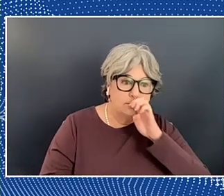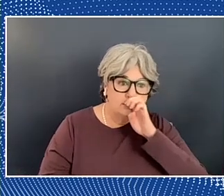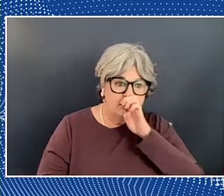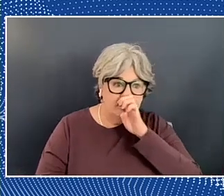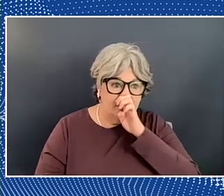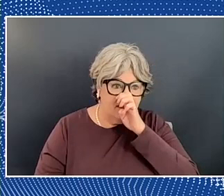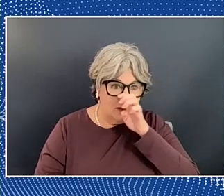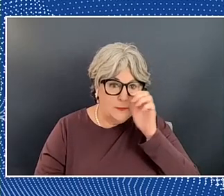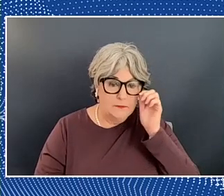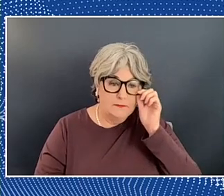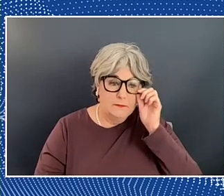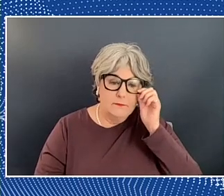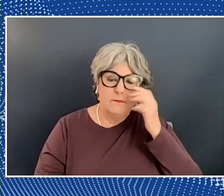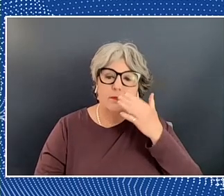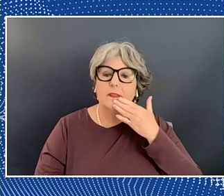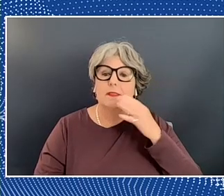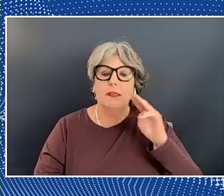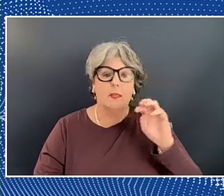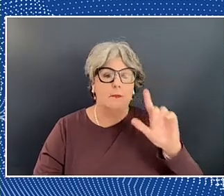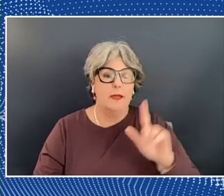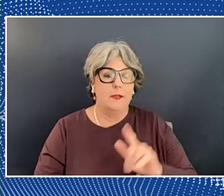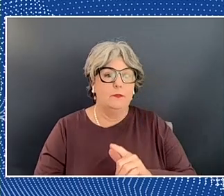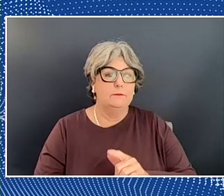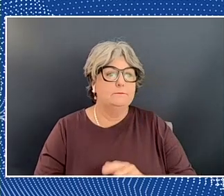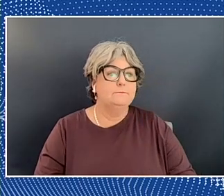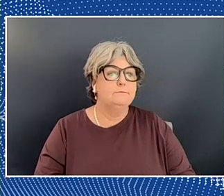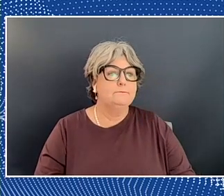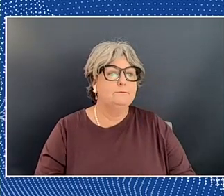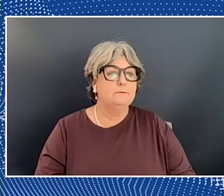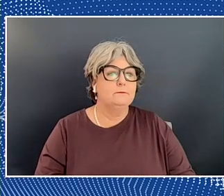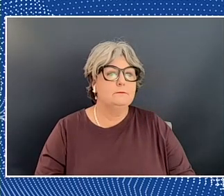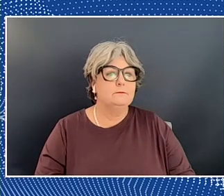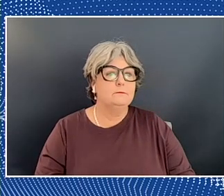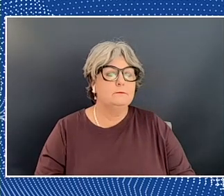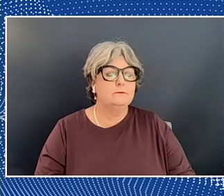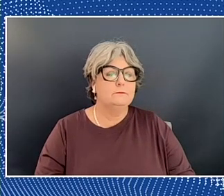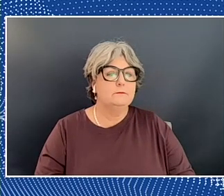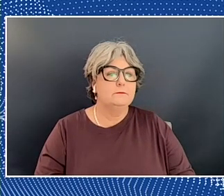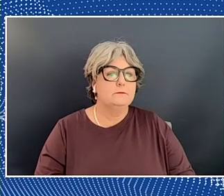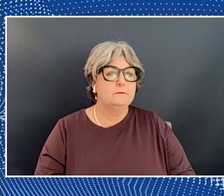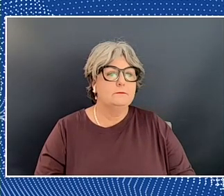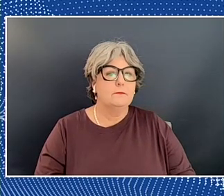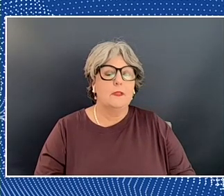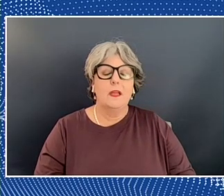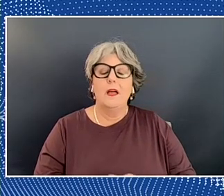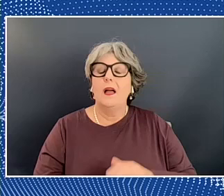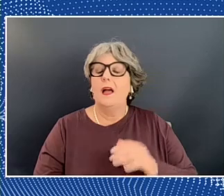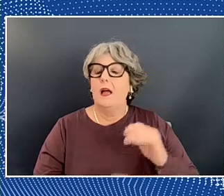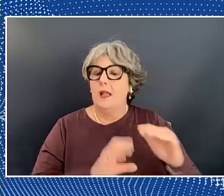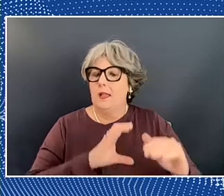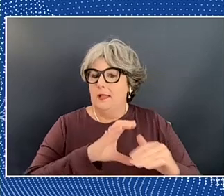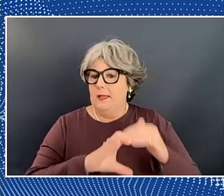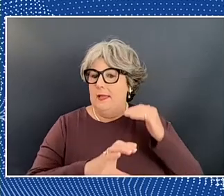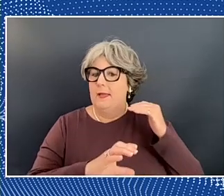Thank you, Michael. Just highlighting some amendments that I had shared. I believe everyone received an email, but I also put it in the chat.